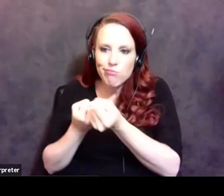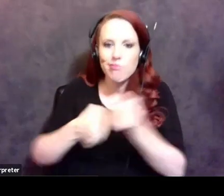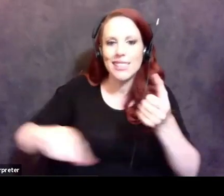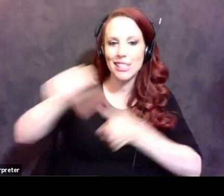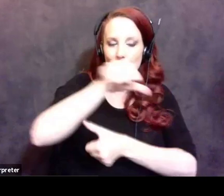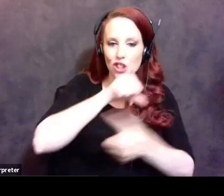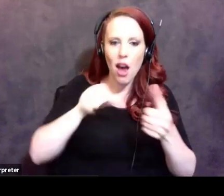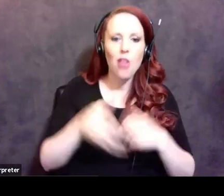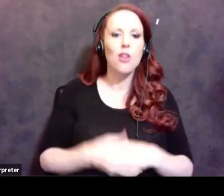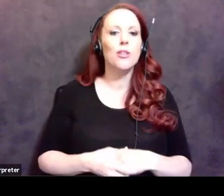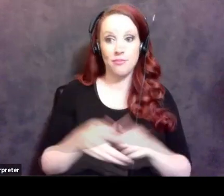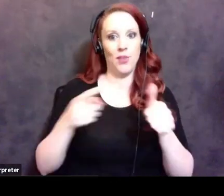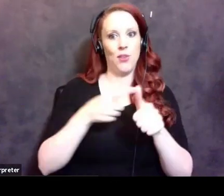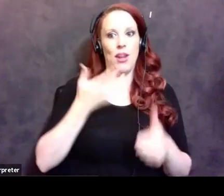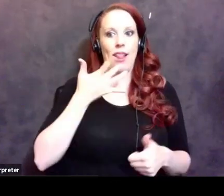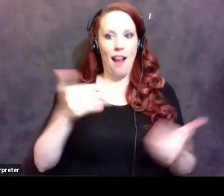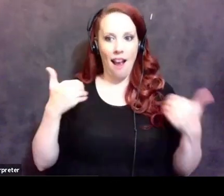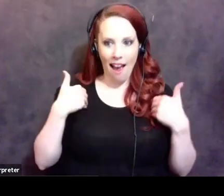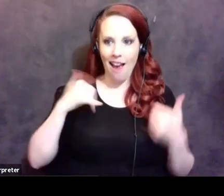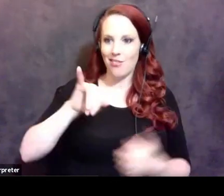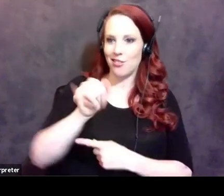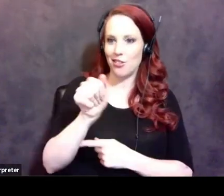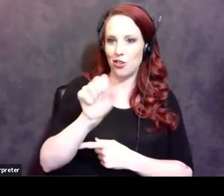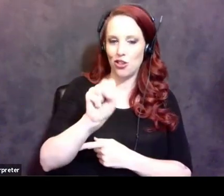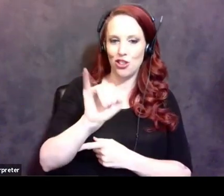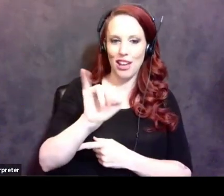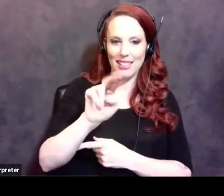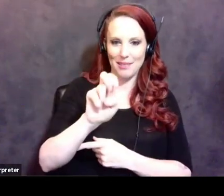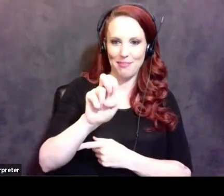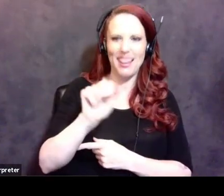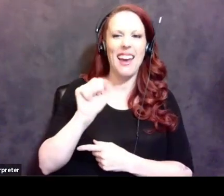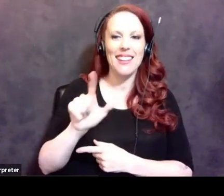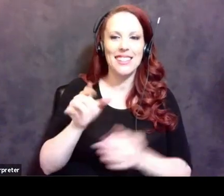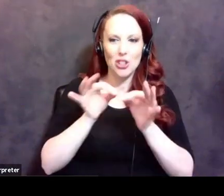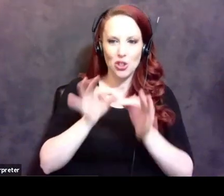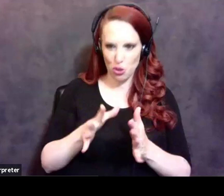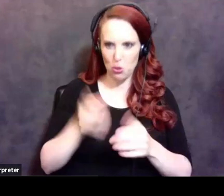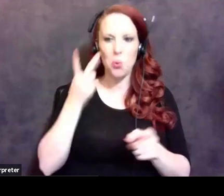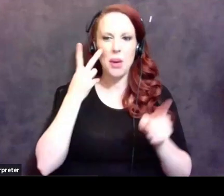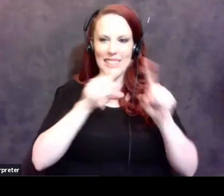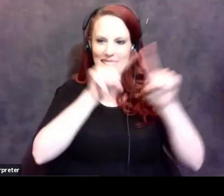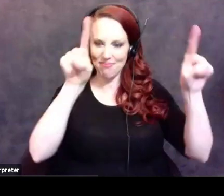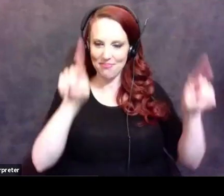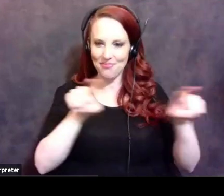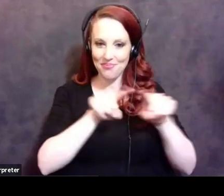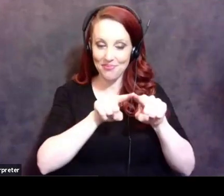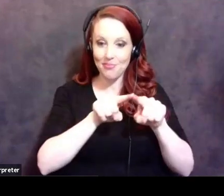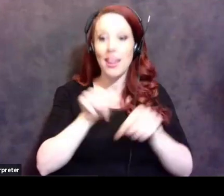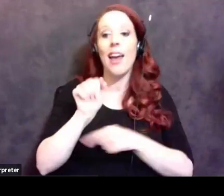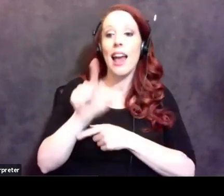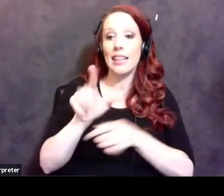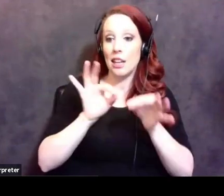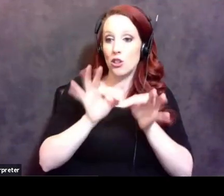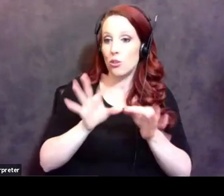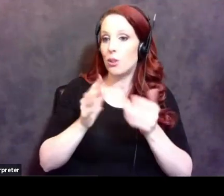extremely lucky to have Jasmine, an ASL interpreter she's on screen. And our ASL interpretation is sponsored by interpreter now